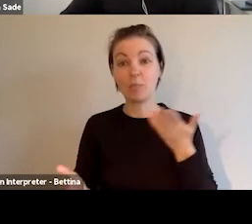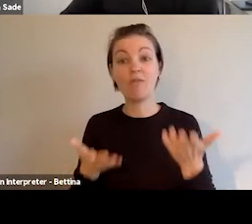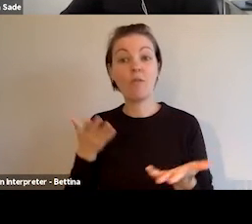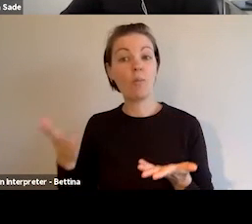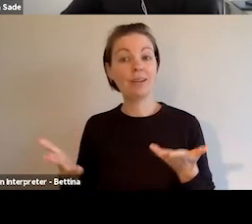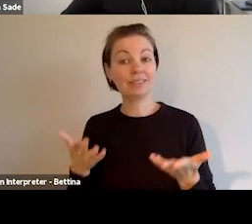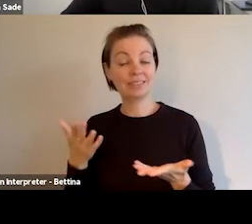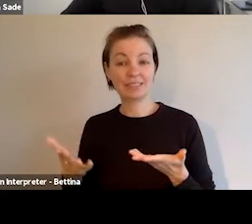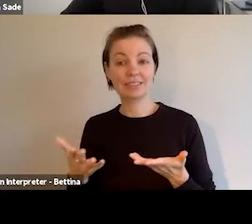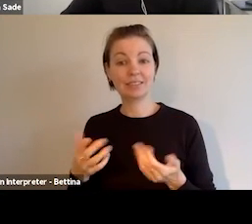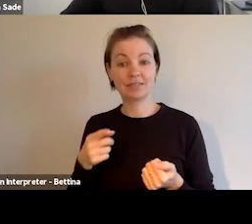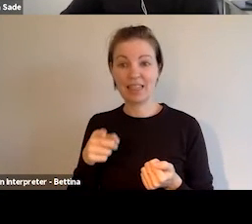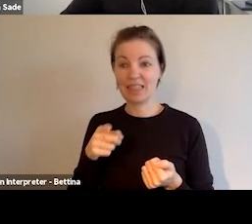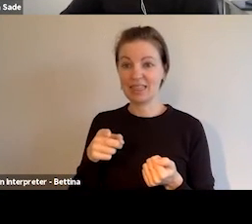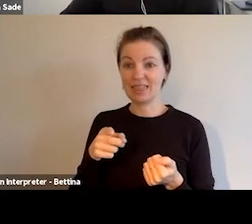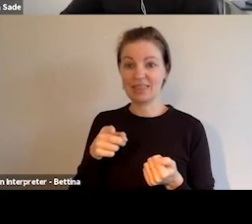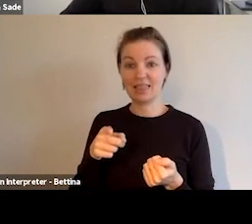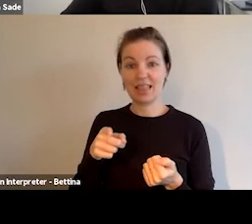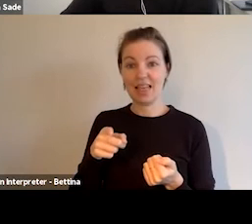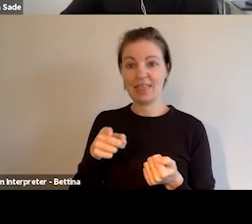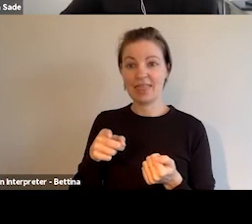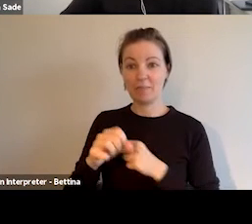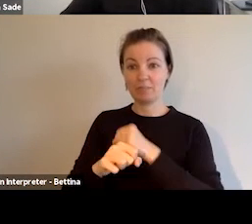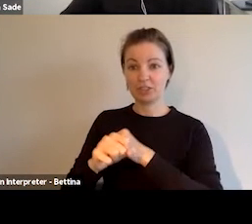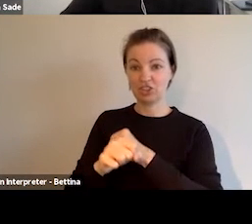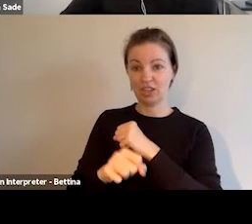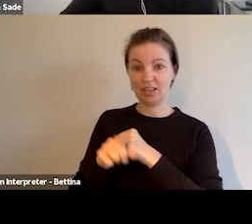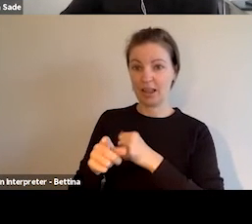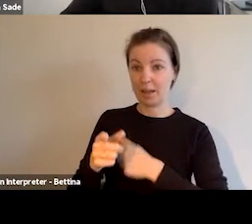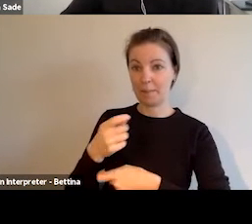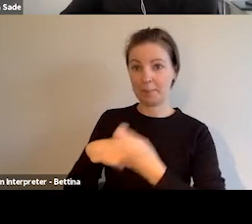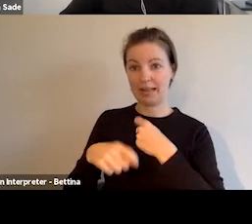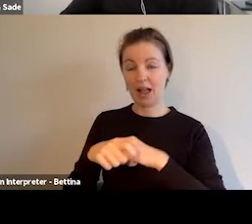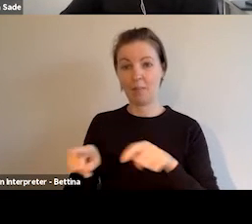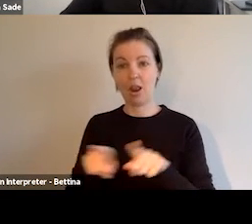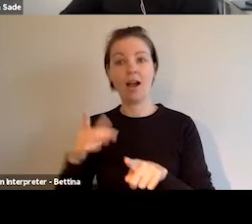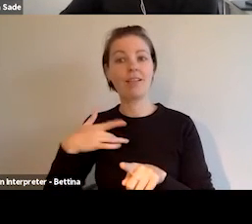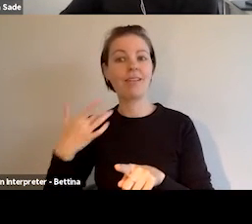in which this device had become senti and. And looking people in the doctor the 17th device.